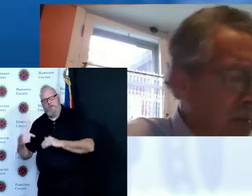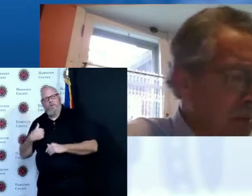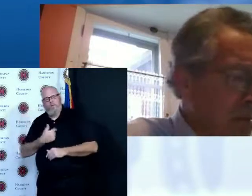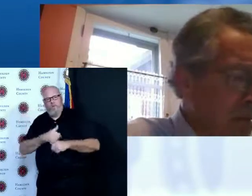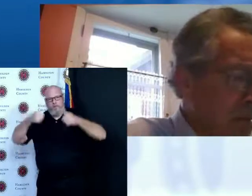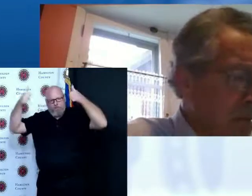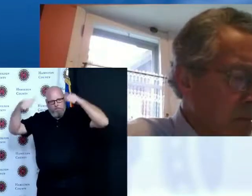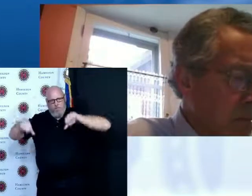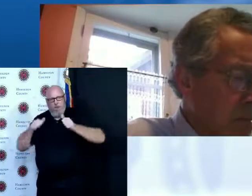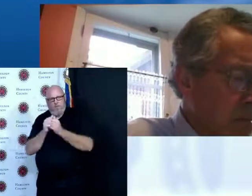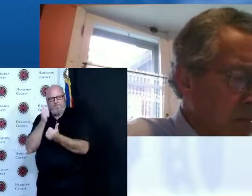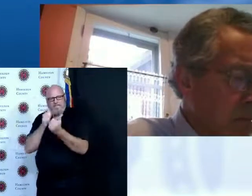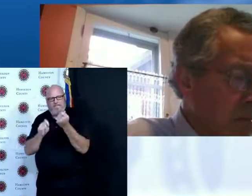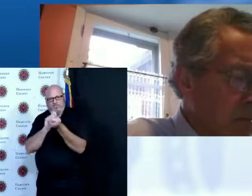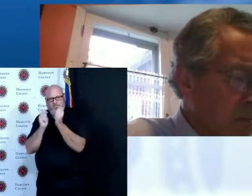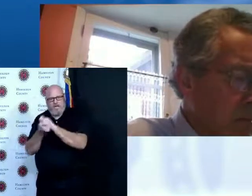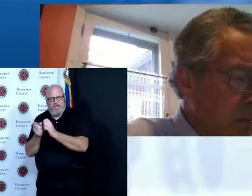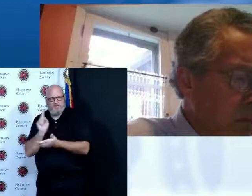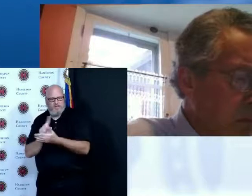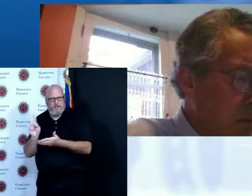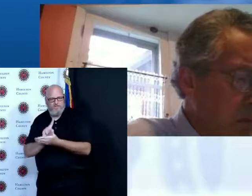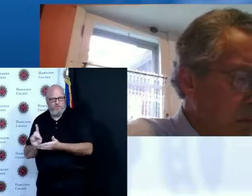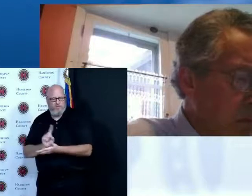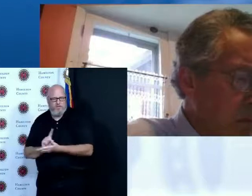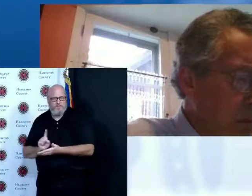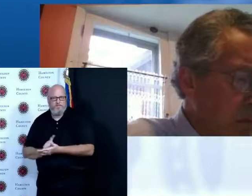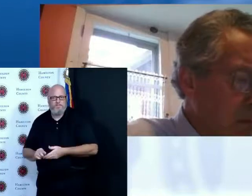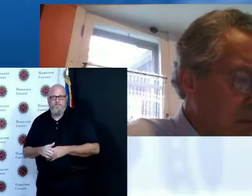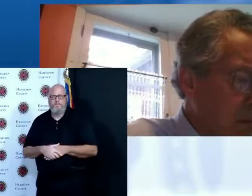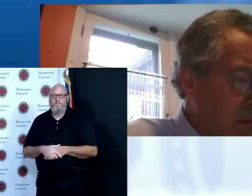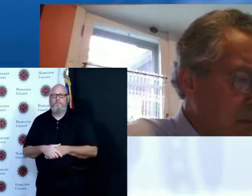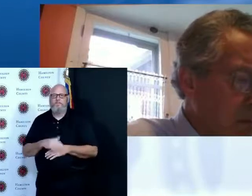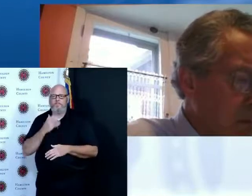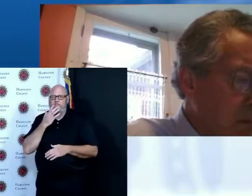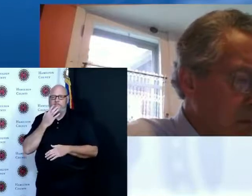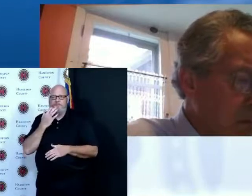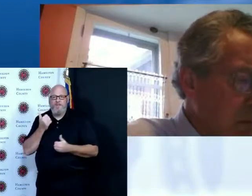it's always changing and and then as far as when you're eligible getting signed up